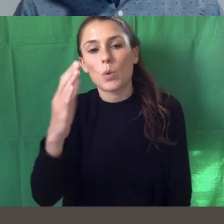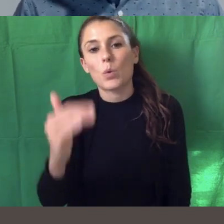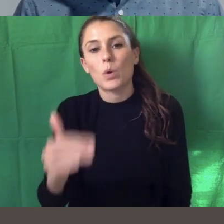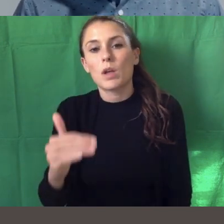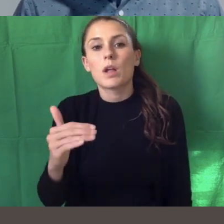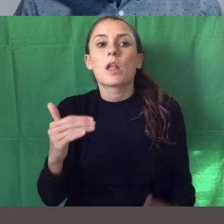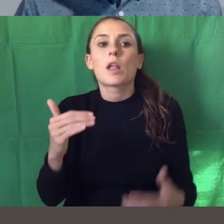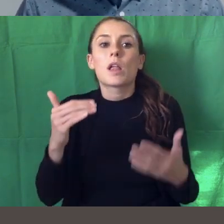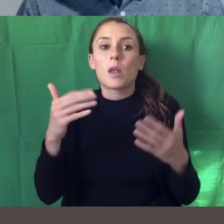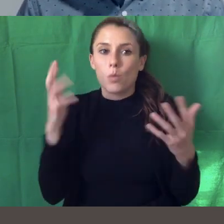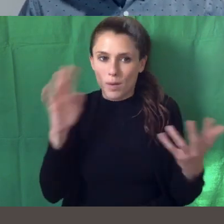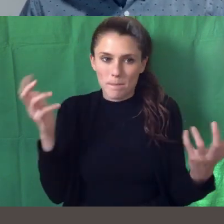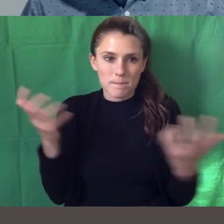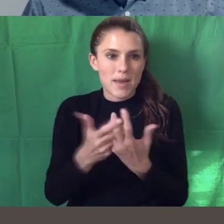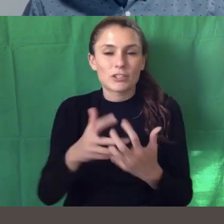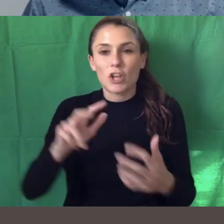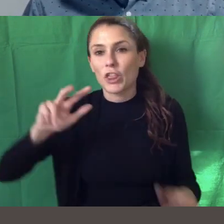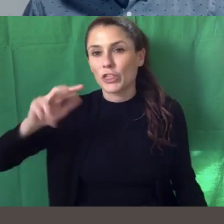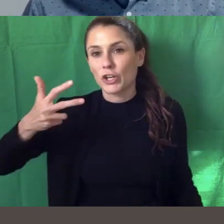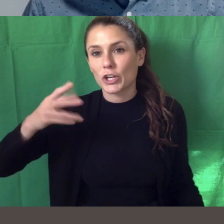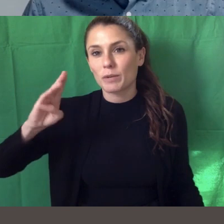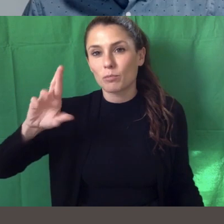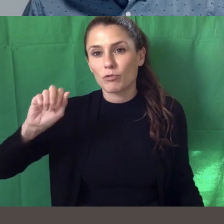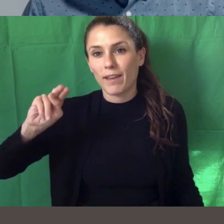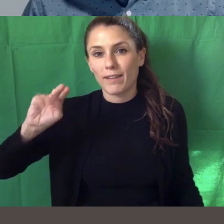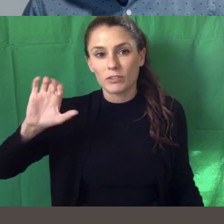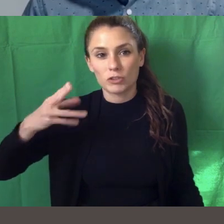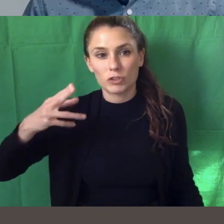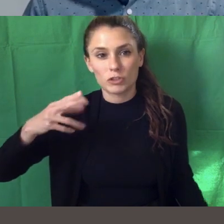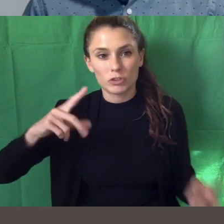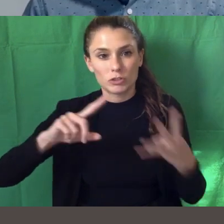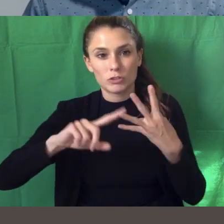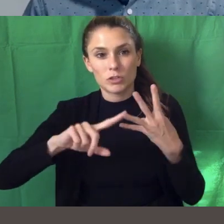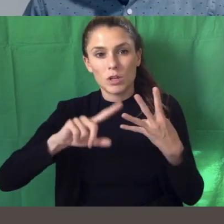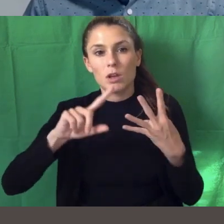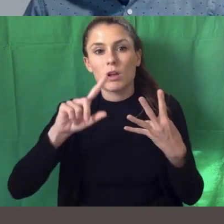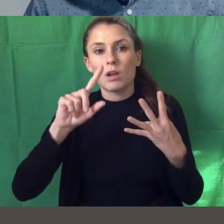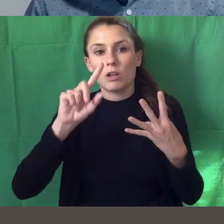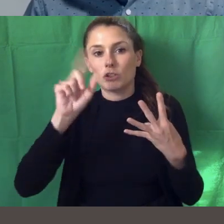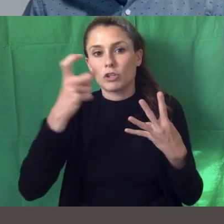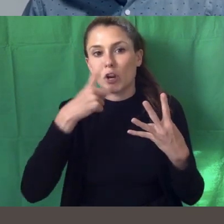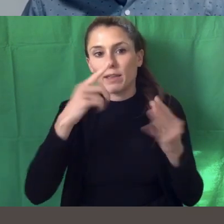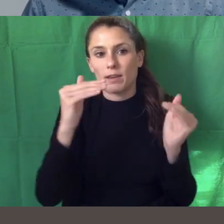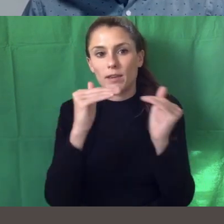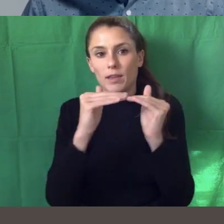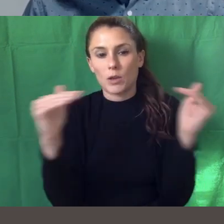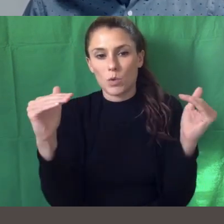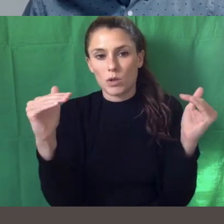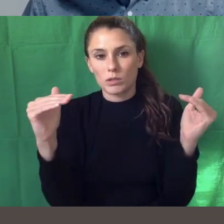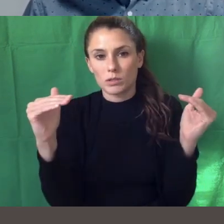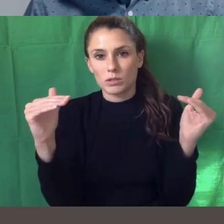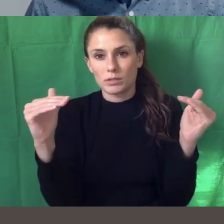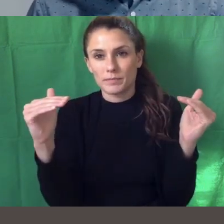So we will in fact match the third branch, which is target equals an expression.